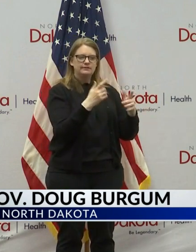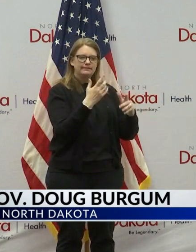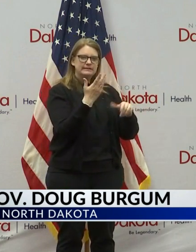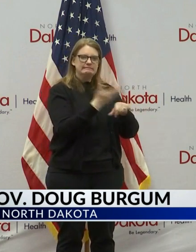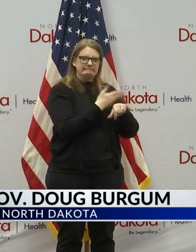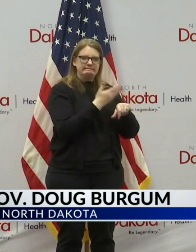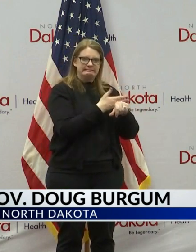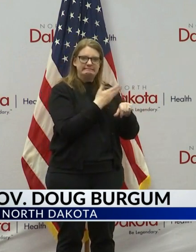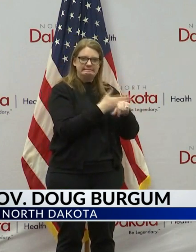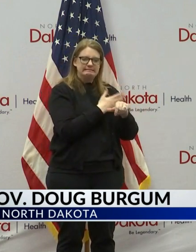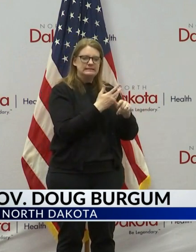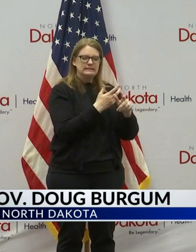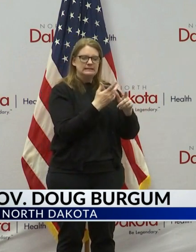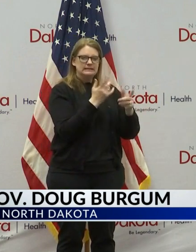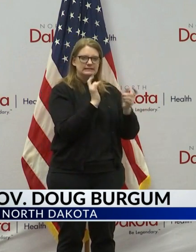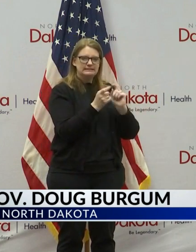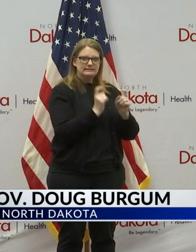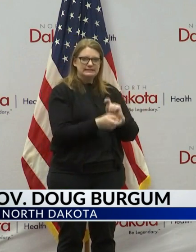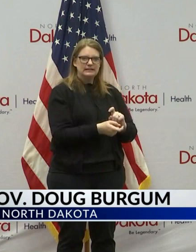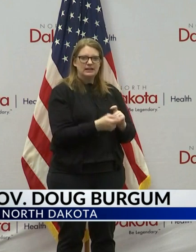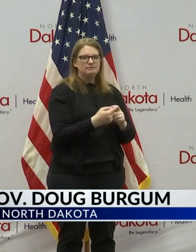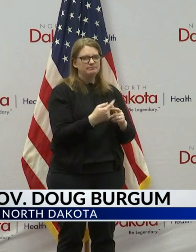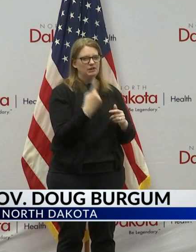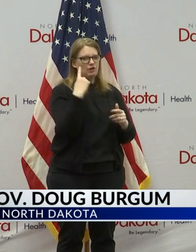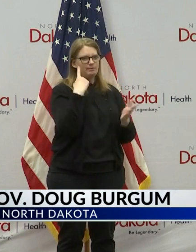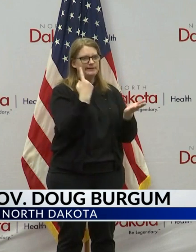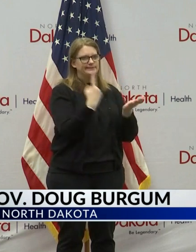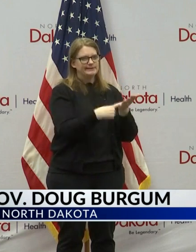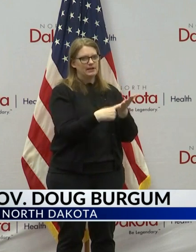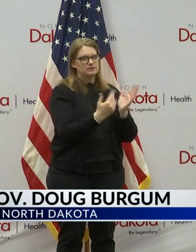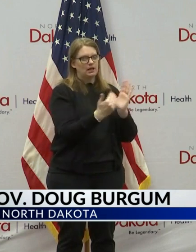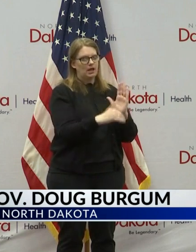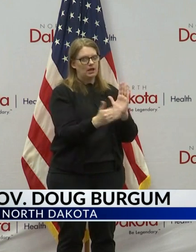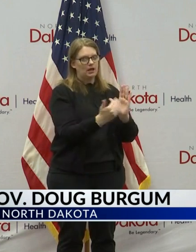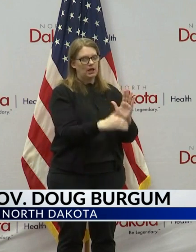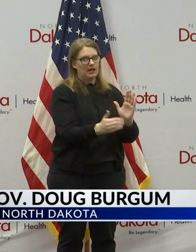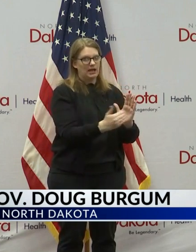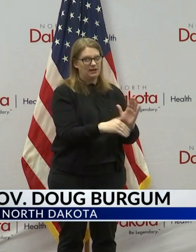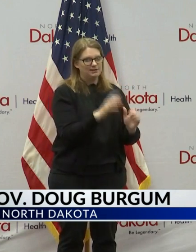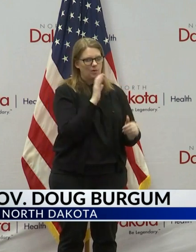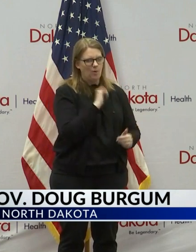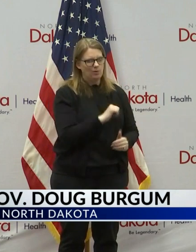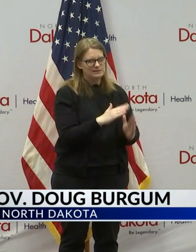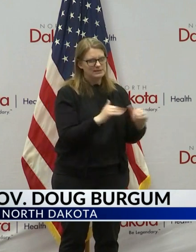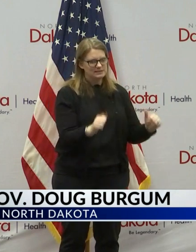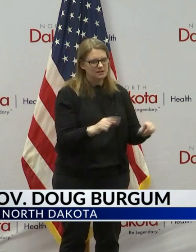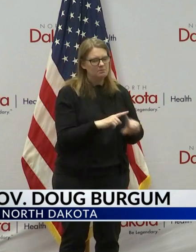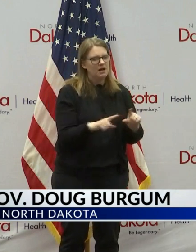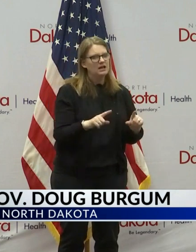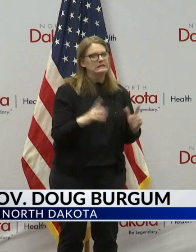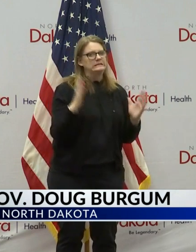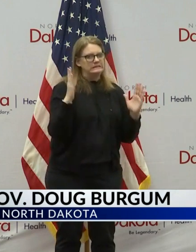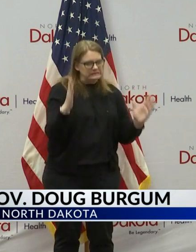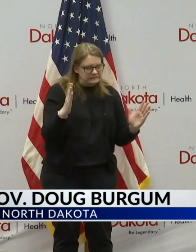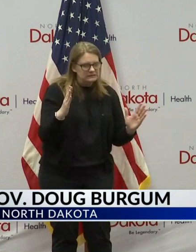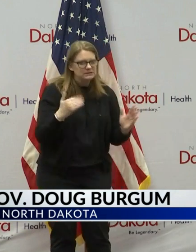THE COMPUTER SOFTWARE PROGRAMMING AND BARRING ANY TECHNICAL ISSUES THIS RELATES TO THE AGING MAINFRAME YOU